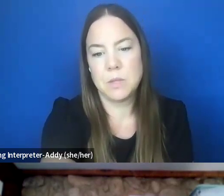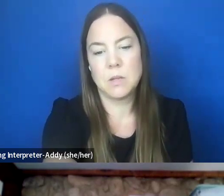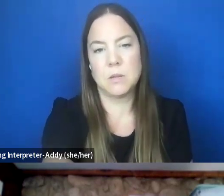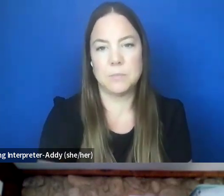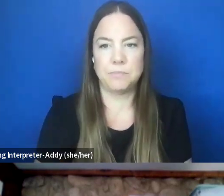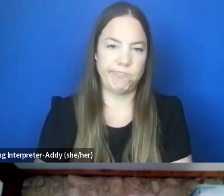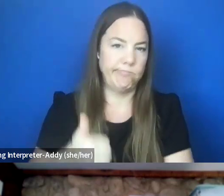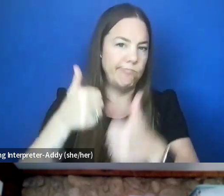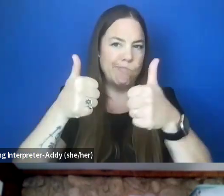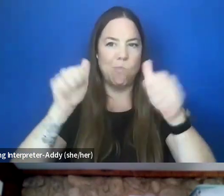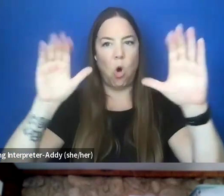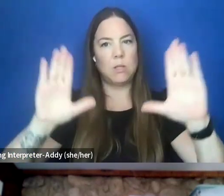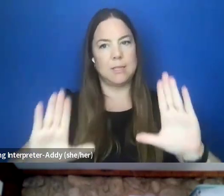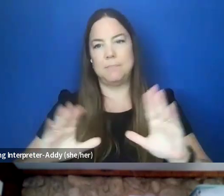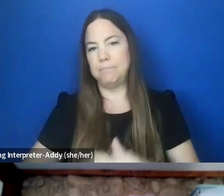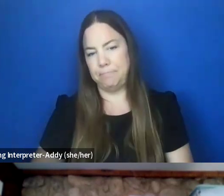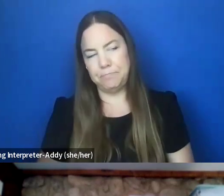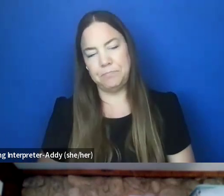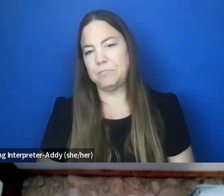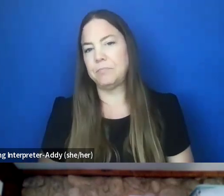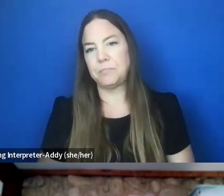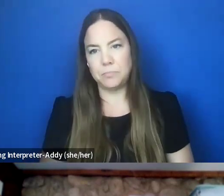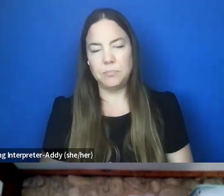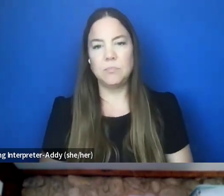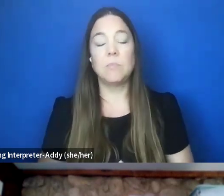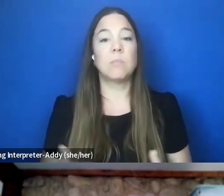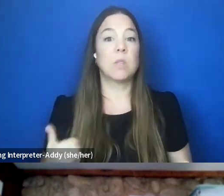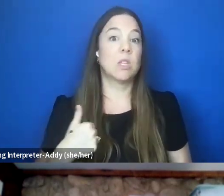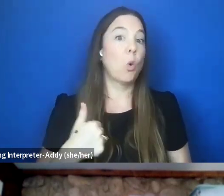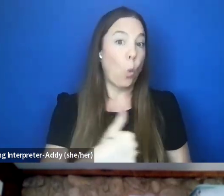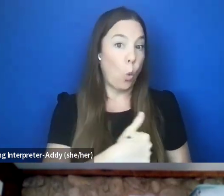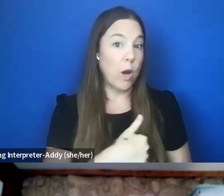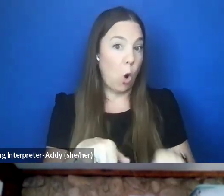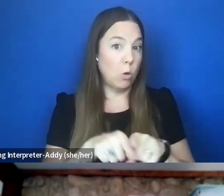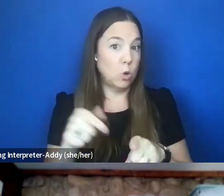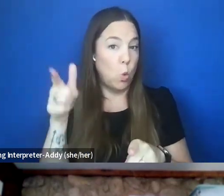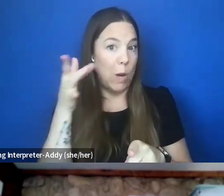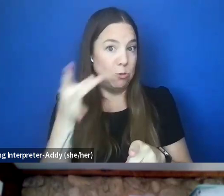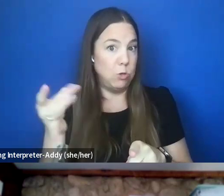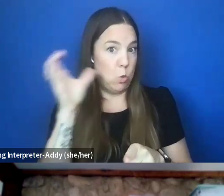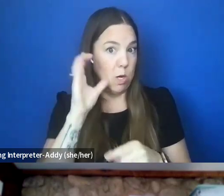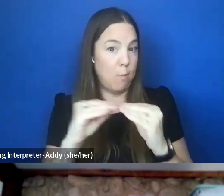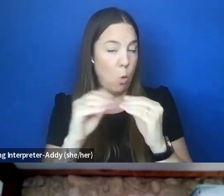Don Dew: Awesome. Don Dew: We will be interested in hearing more about that. Don Dew: Thank you.